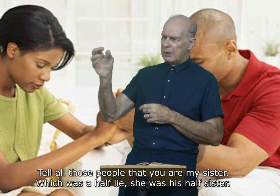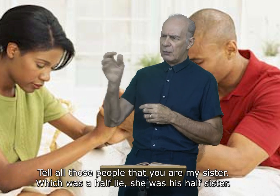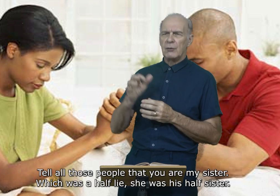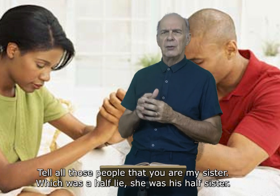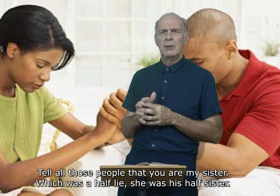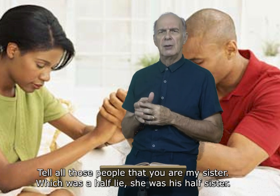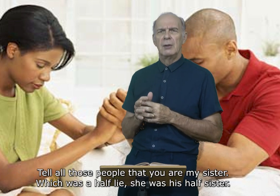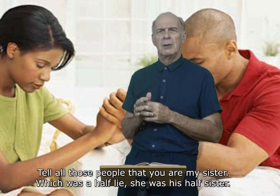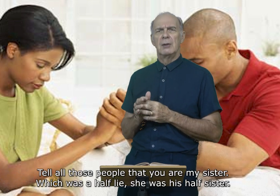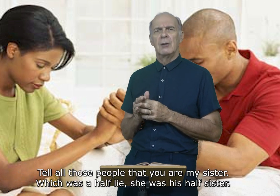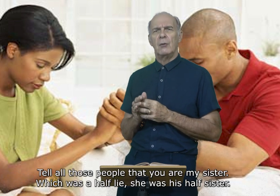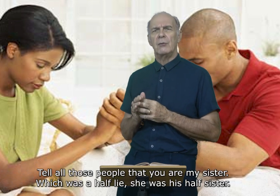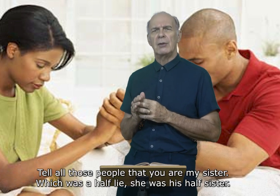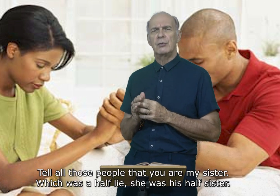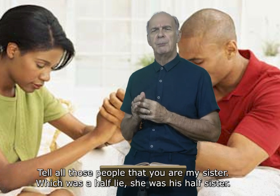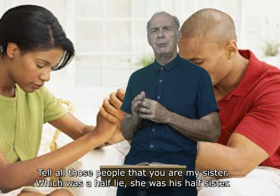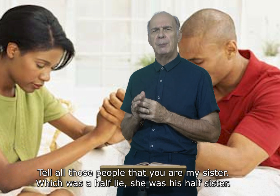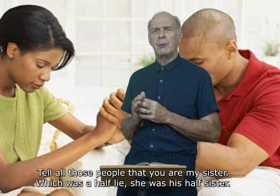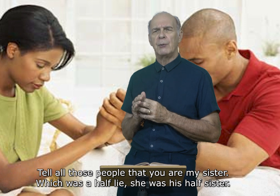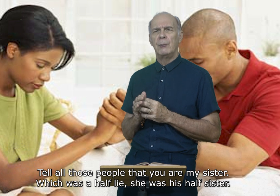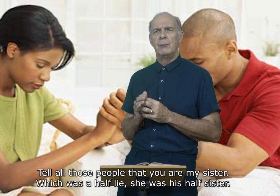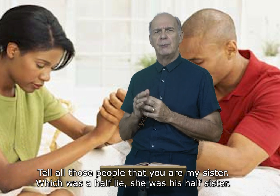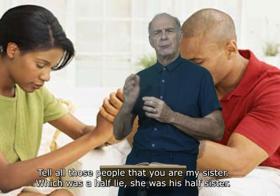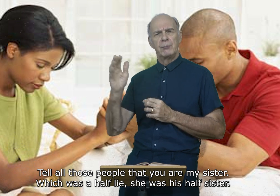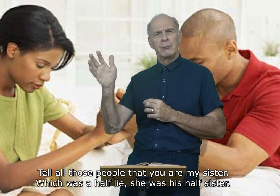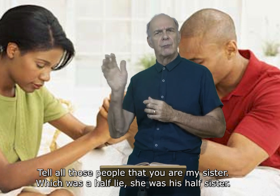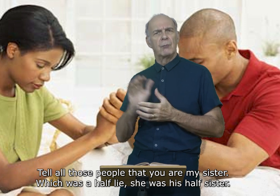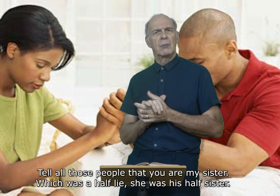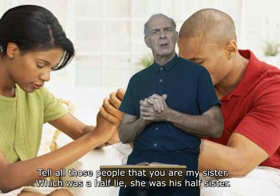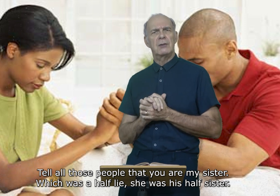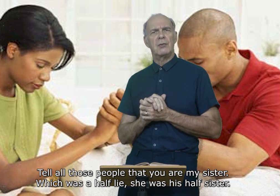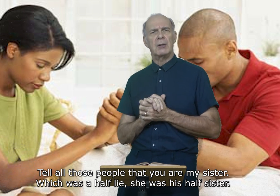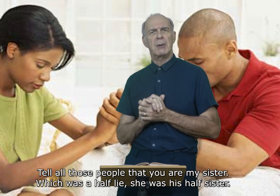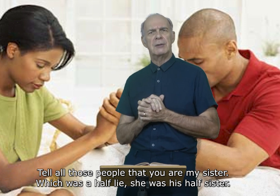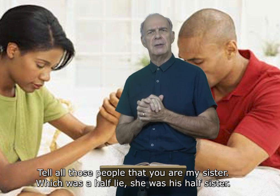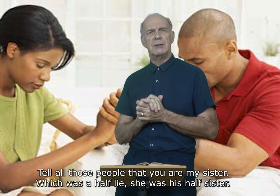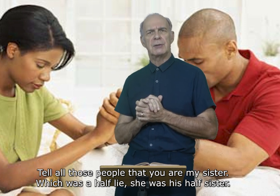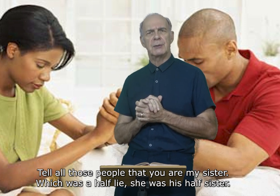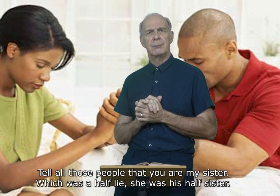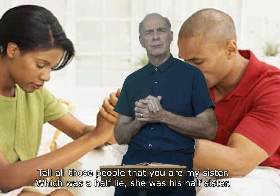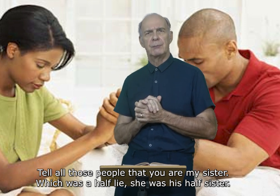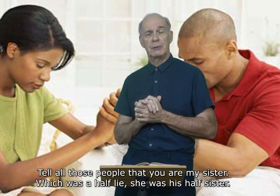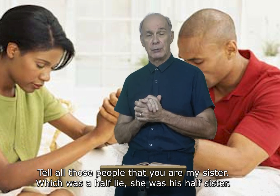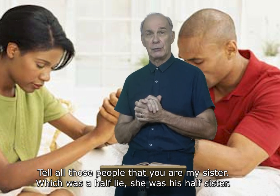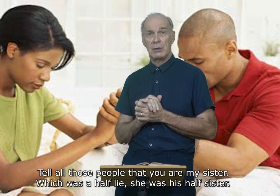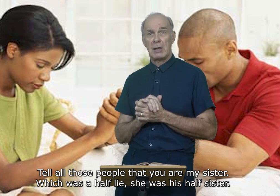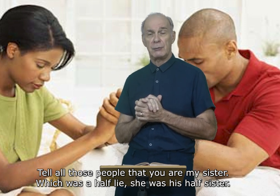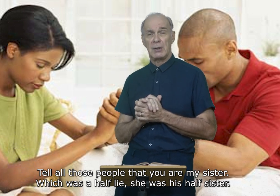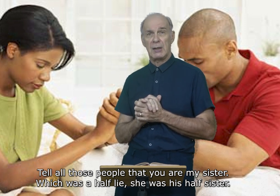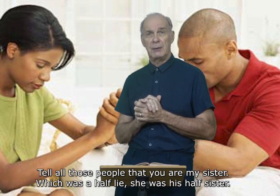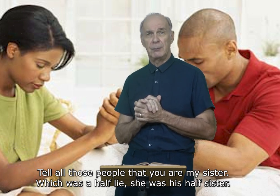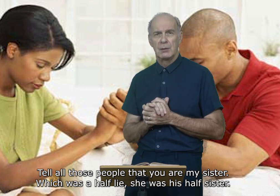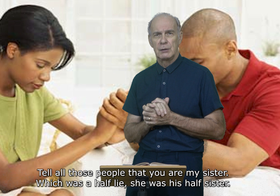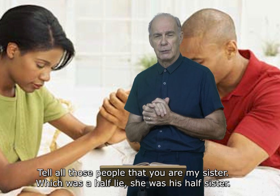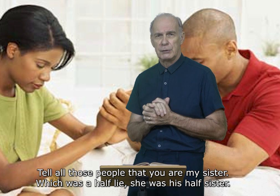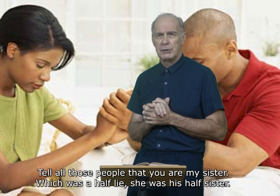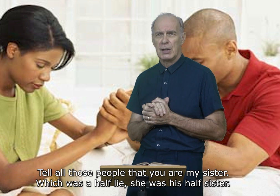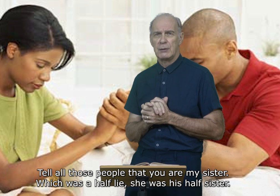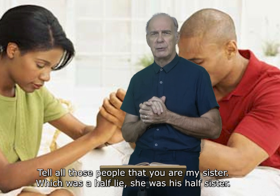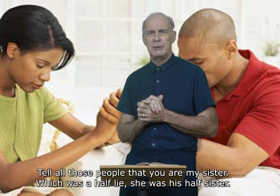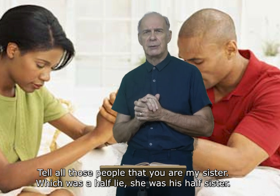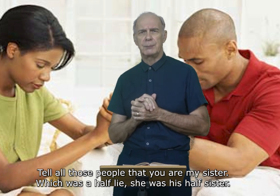Tell all those people that you are my sister. Which was a half lie, she was his half sister.